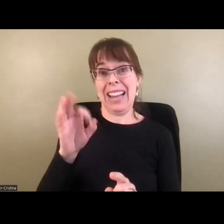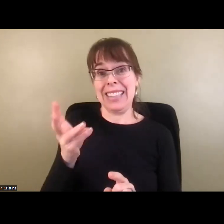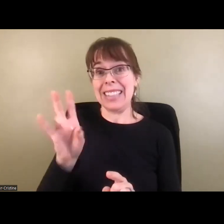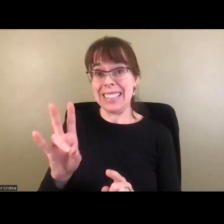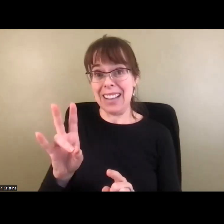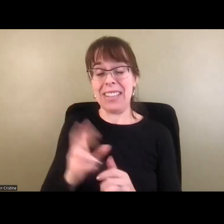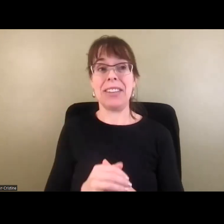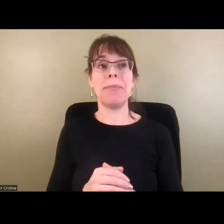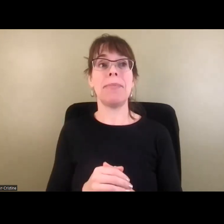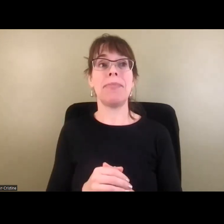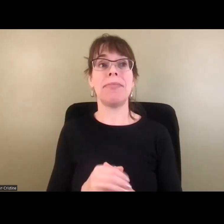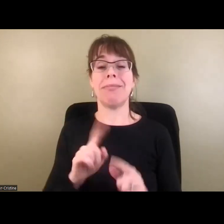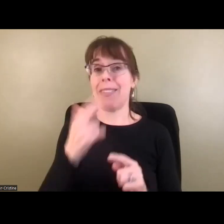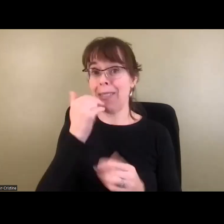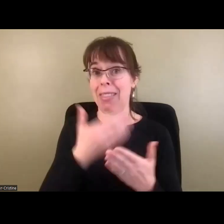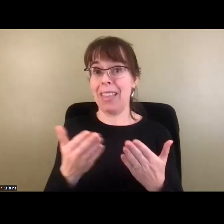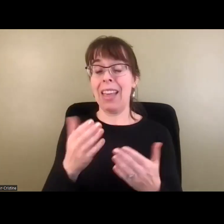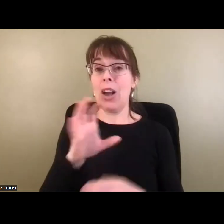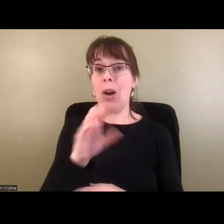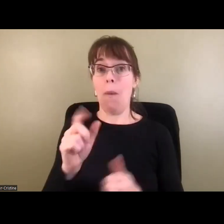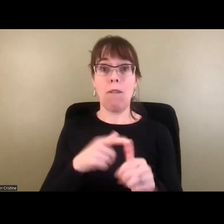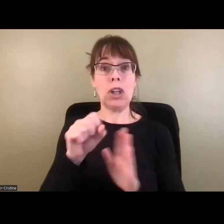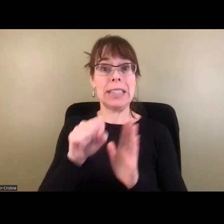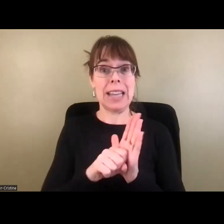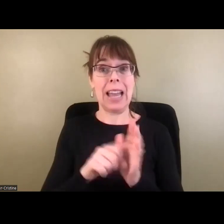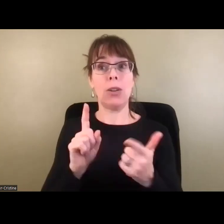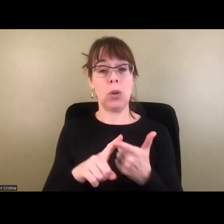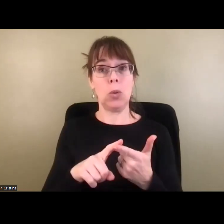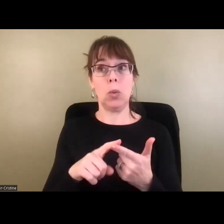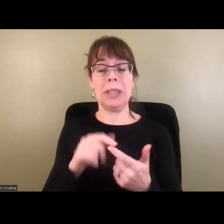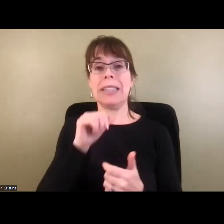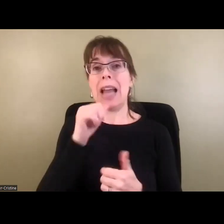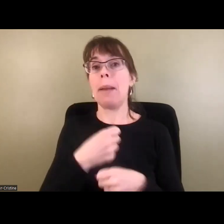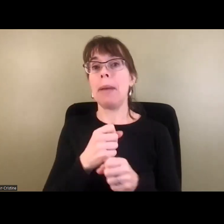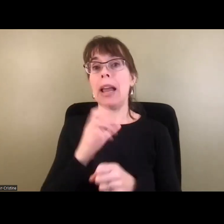Fun fact, Colorado was the first state to decriminalize abortion, in 1967.